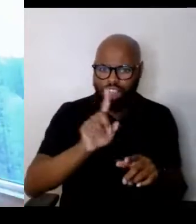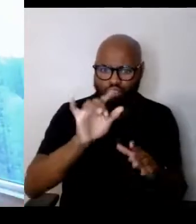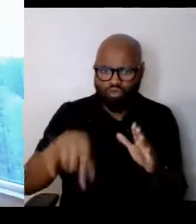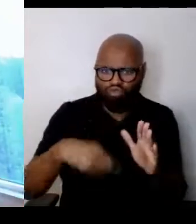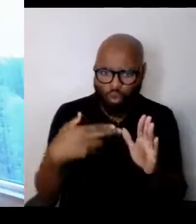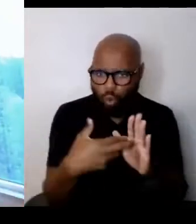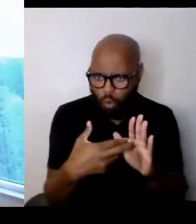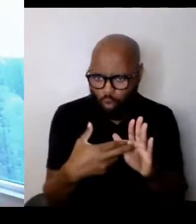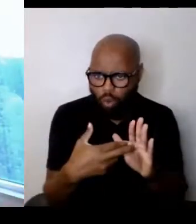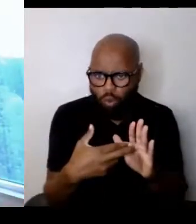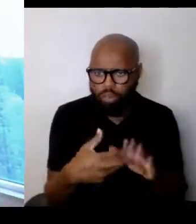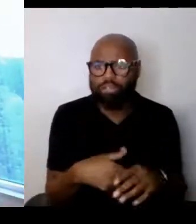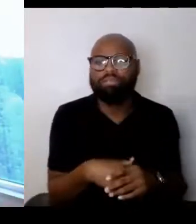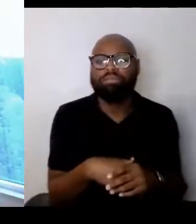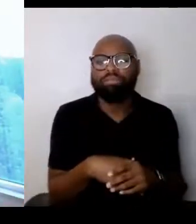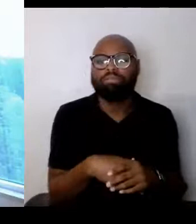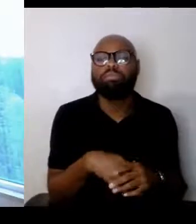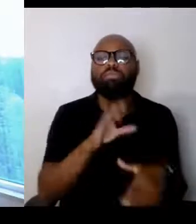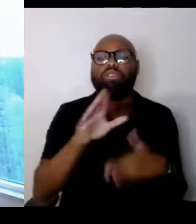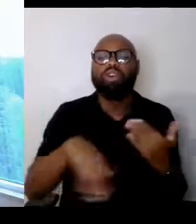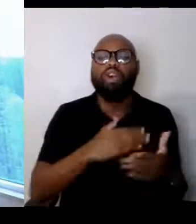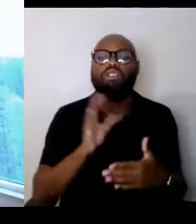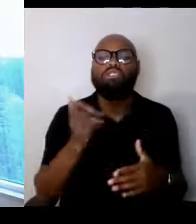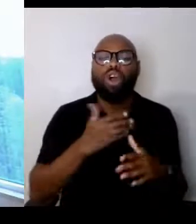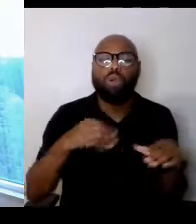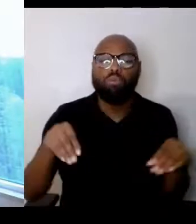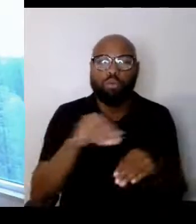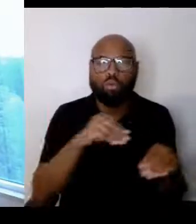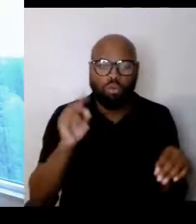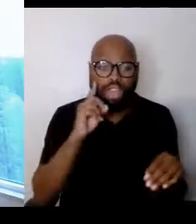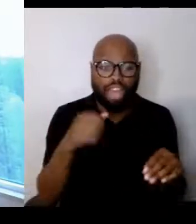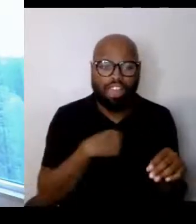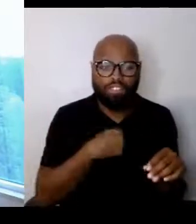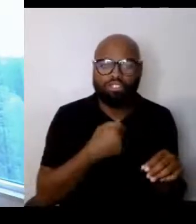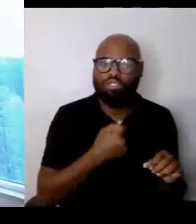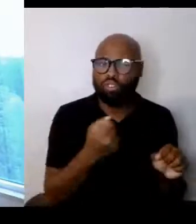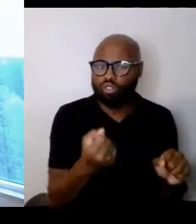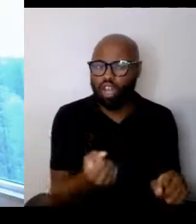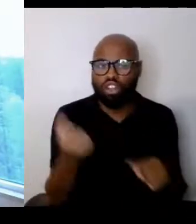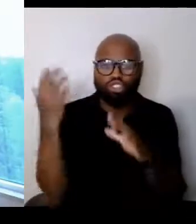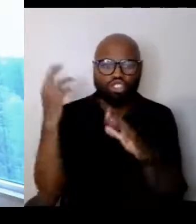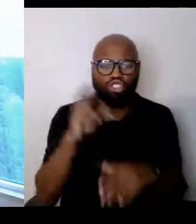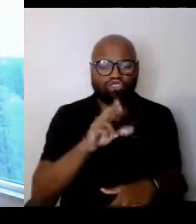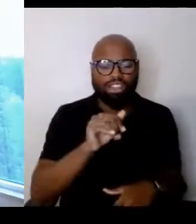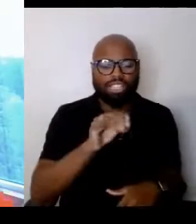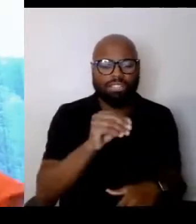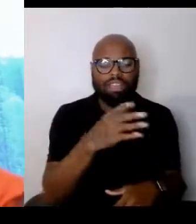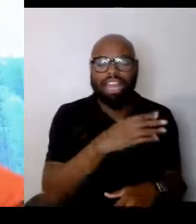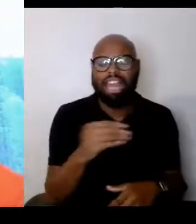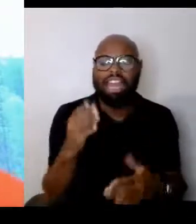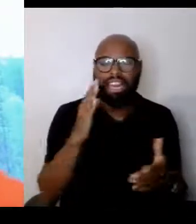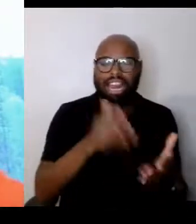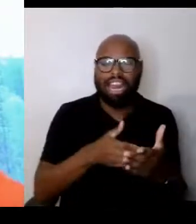we have to undo racism and anti-blackness so that we can actually strive for collective liberation.